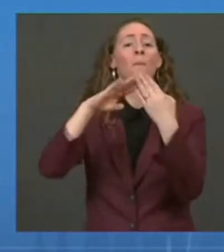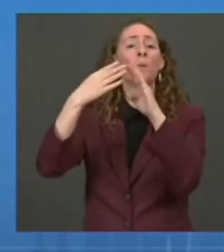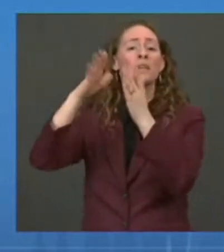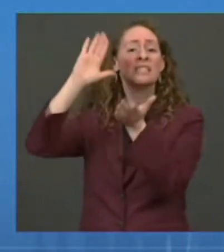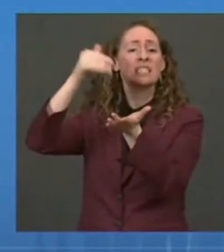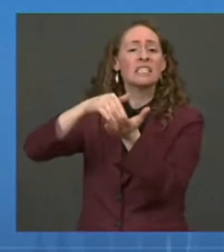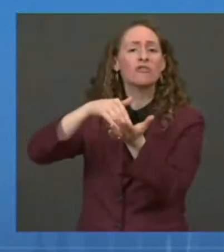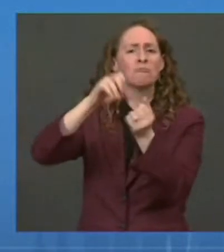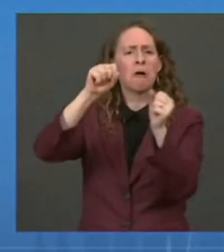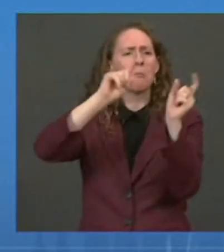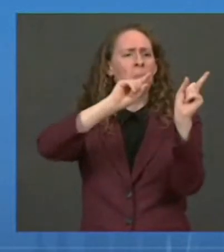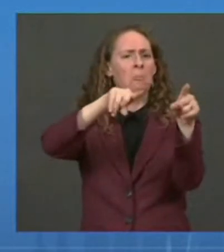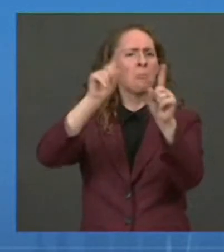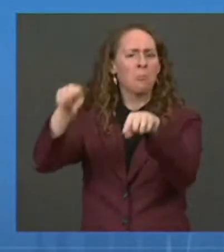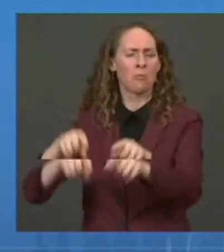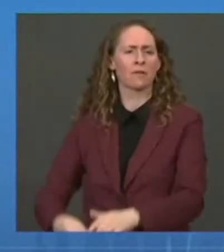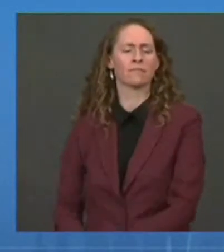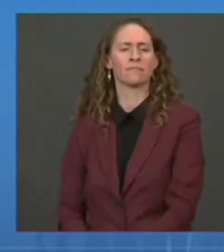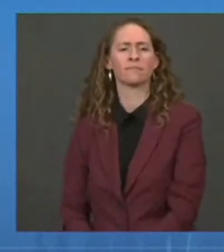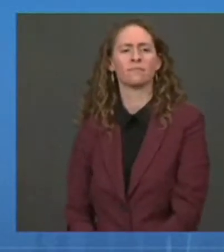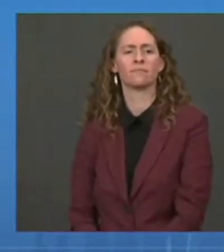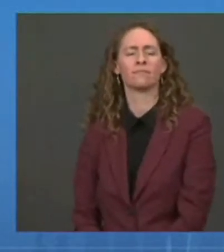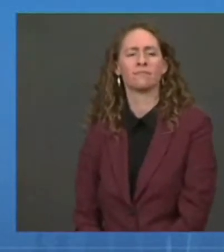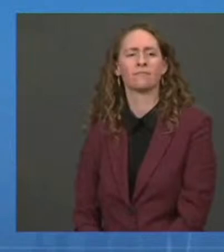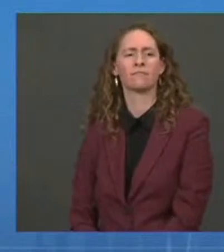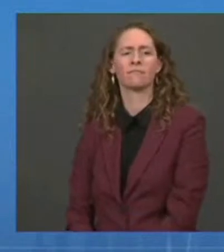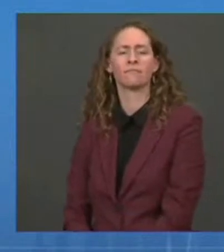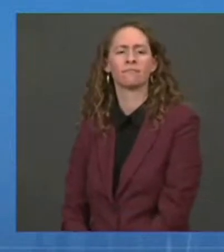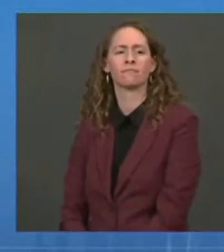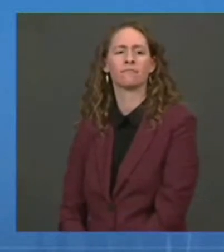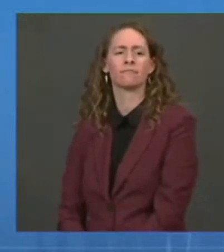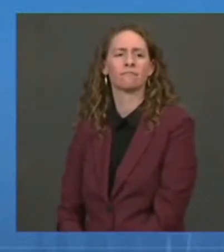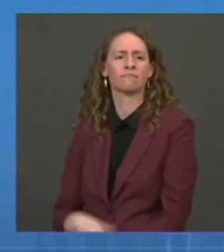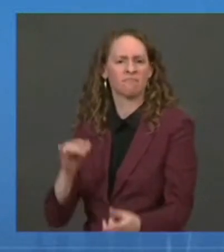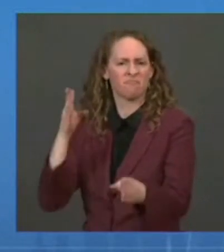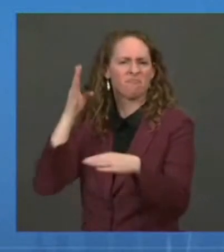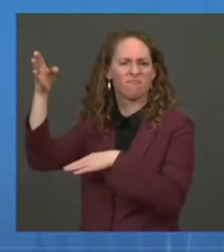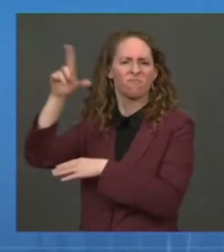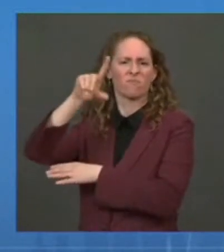HEALTH CLINICS AND COMMUNITY